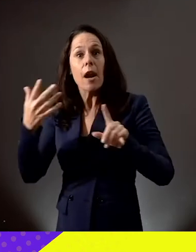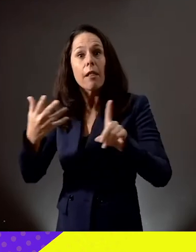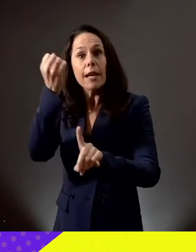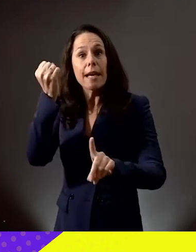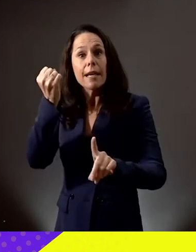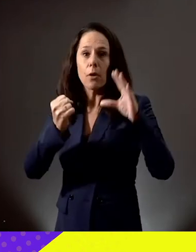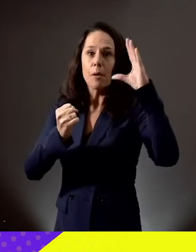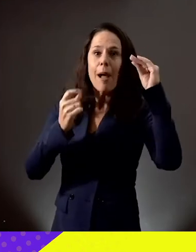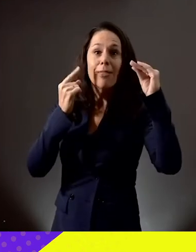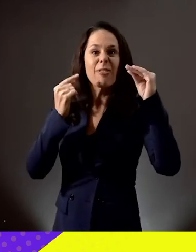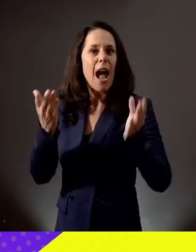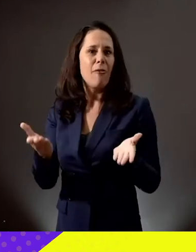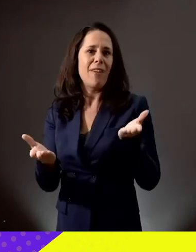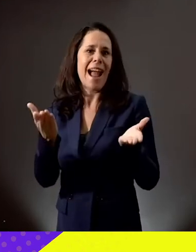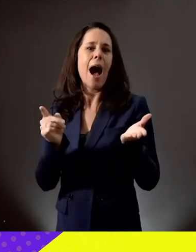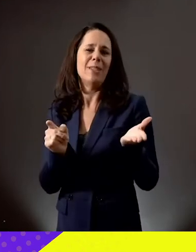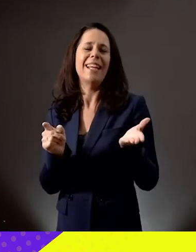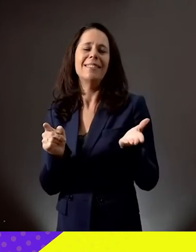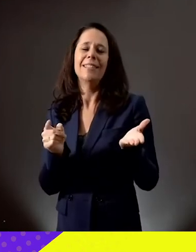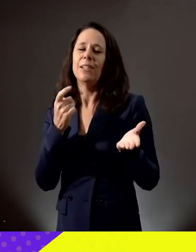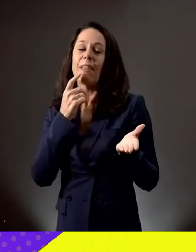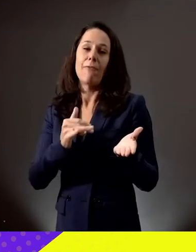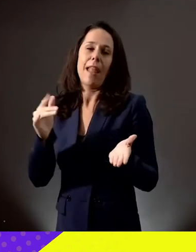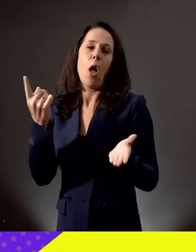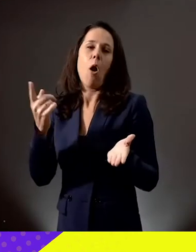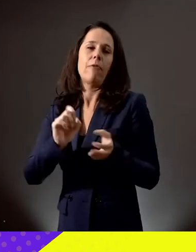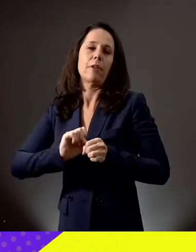which is what has been written about most, as well as the quotas...